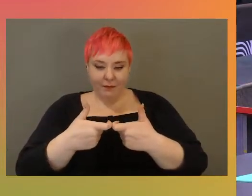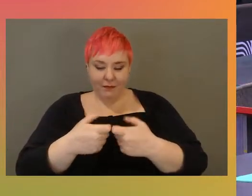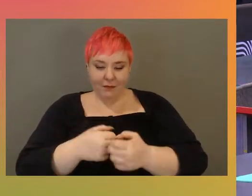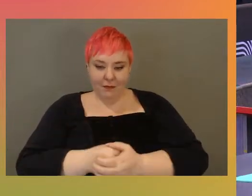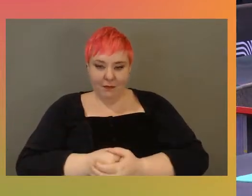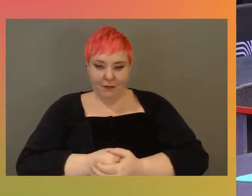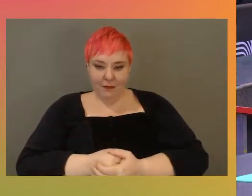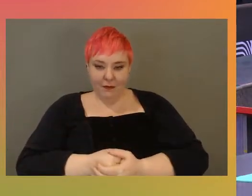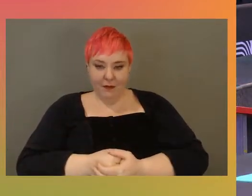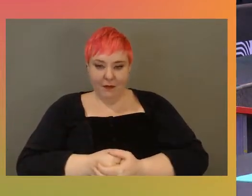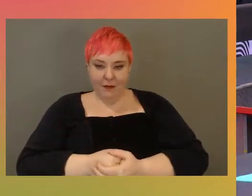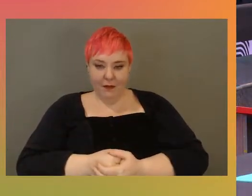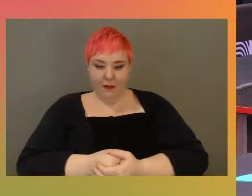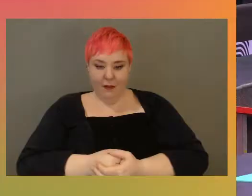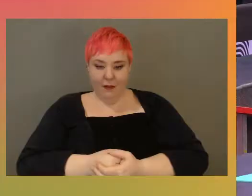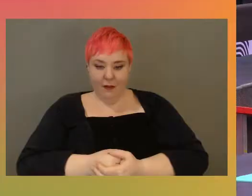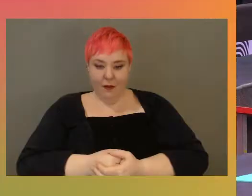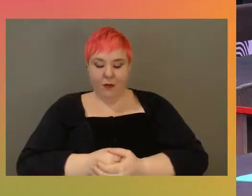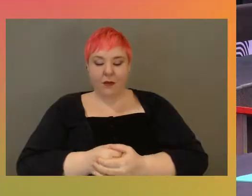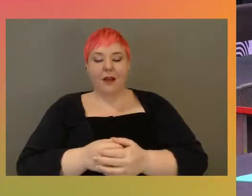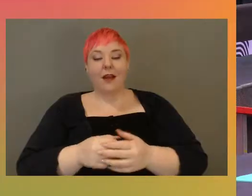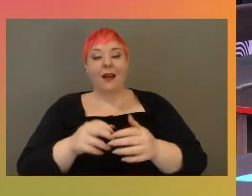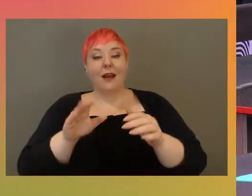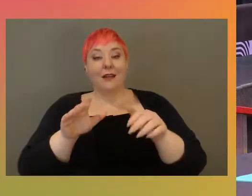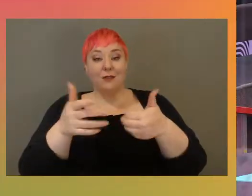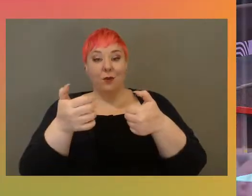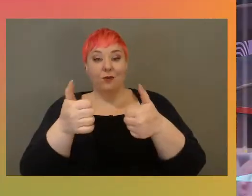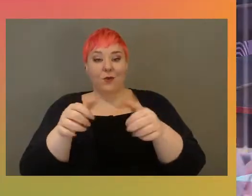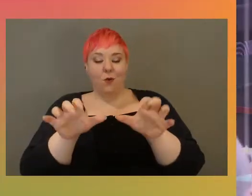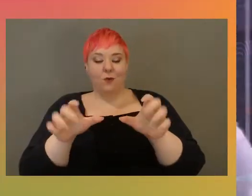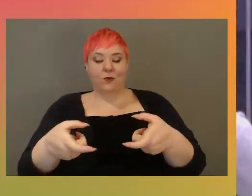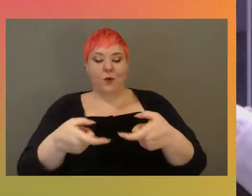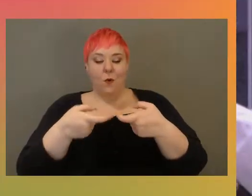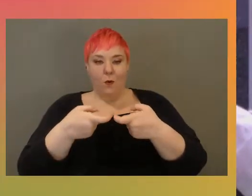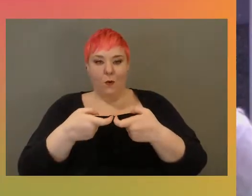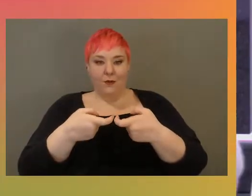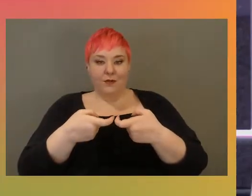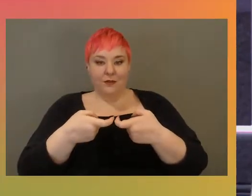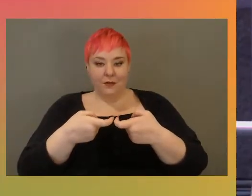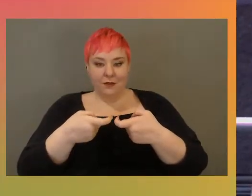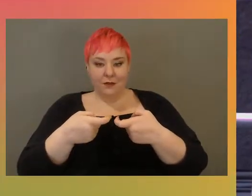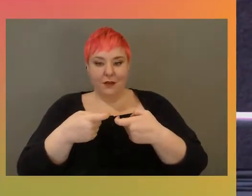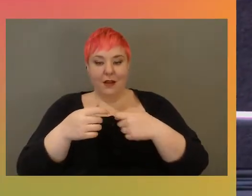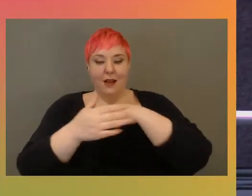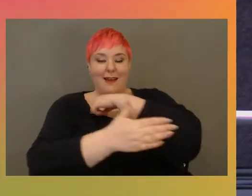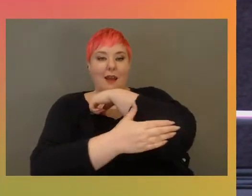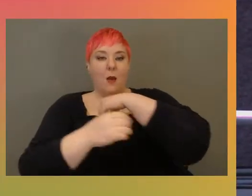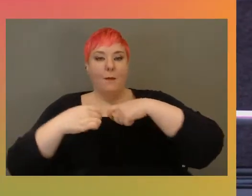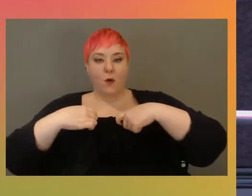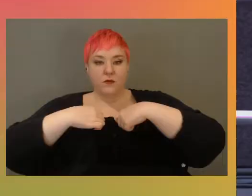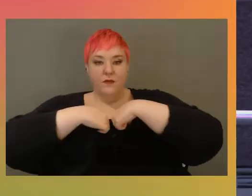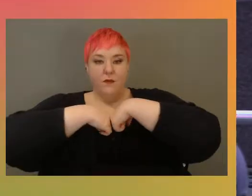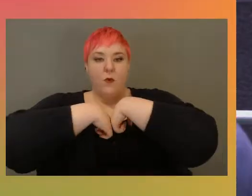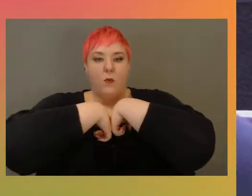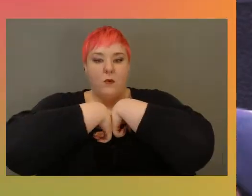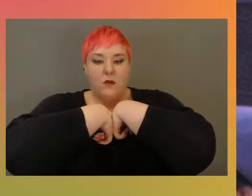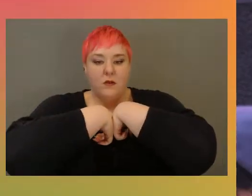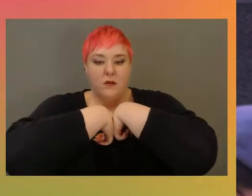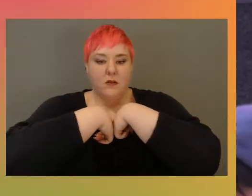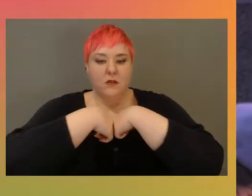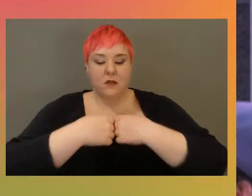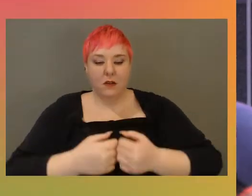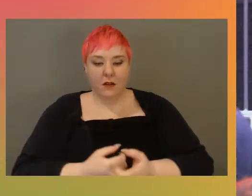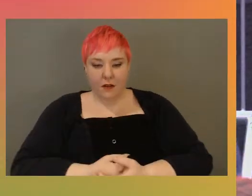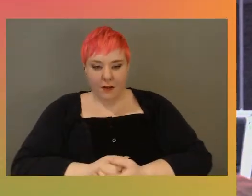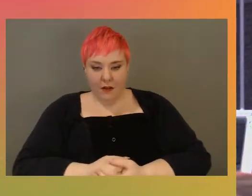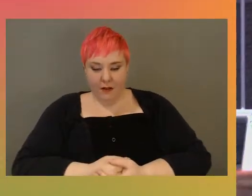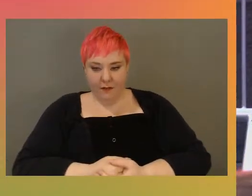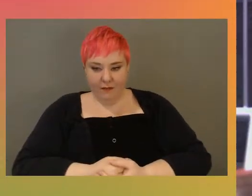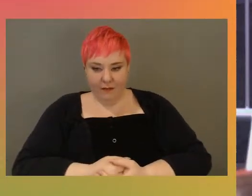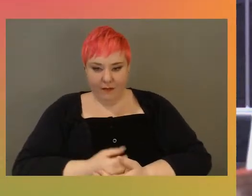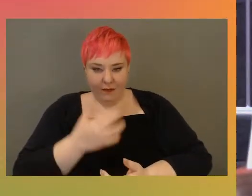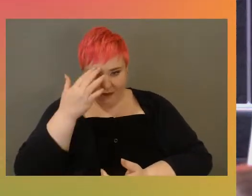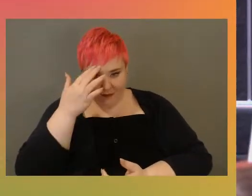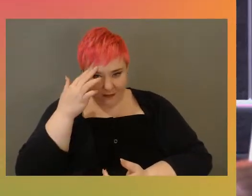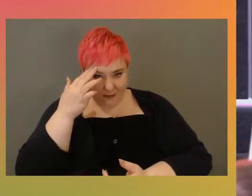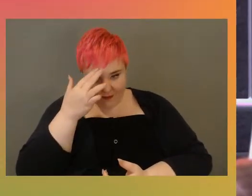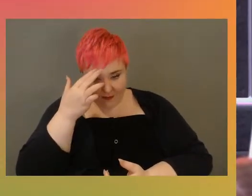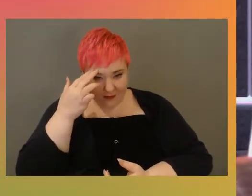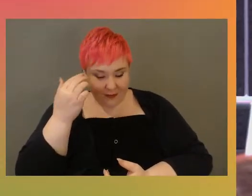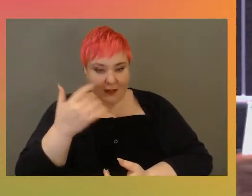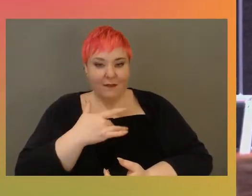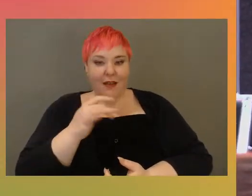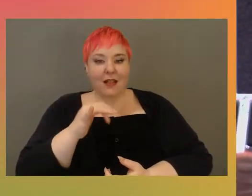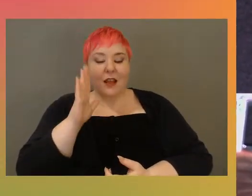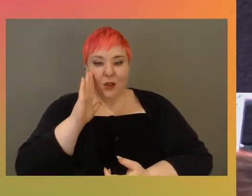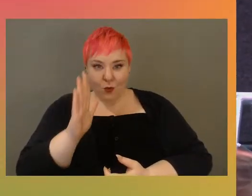LEGS, COBBLERS POSE.